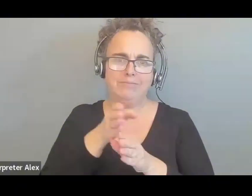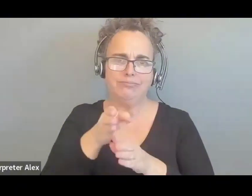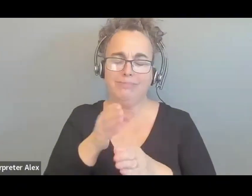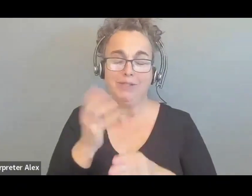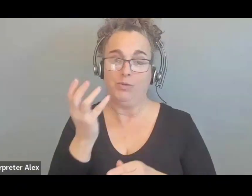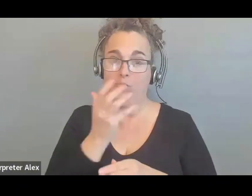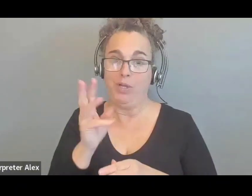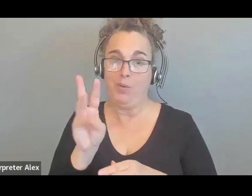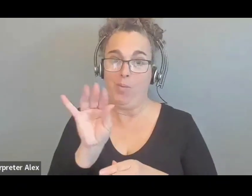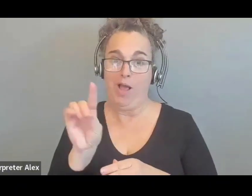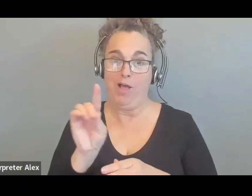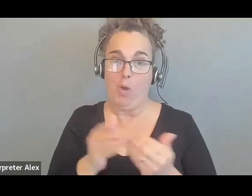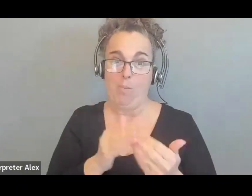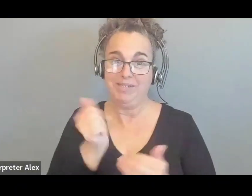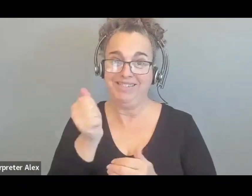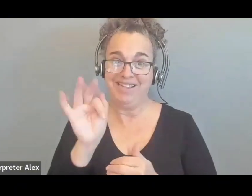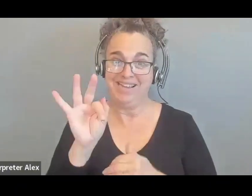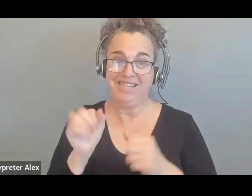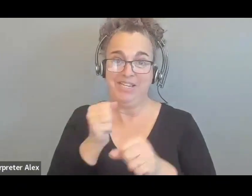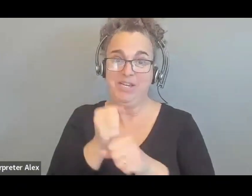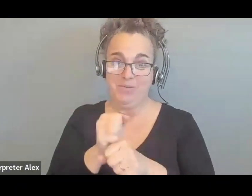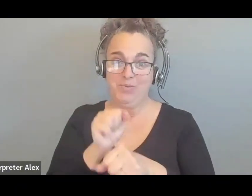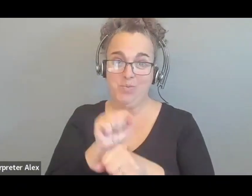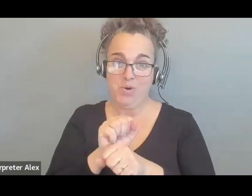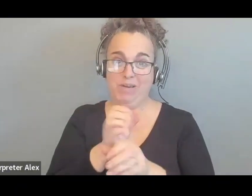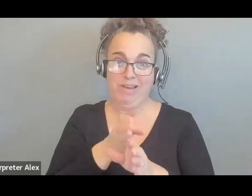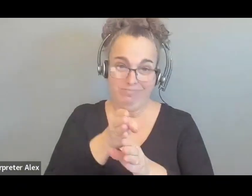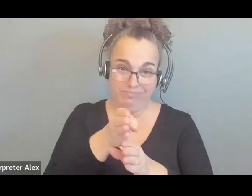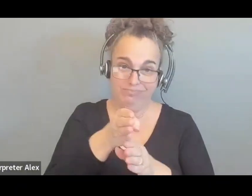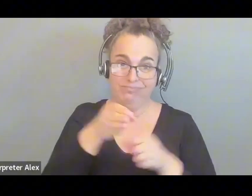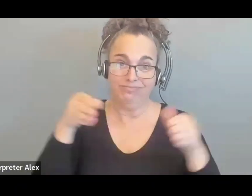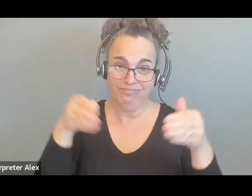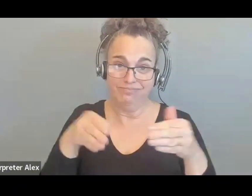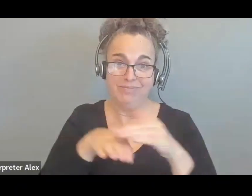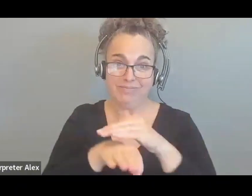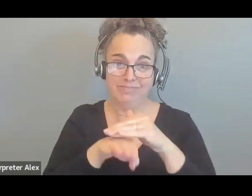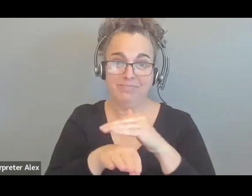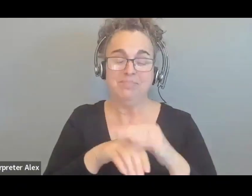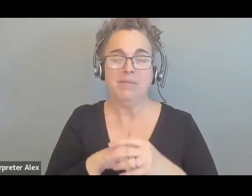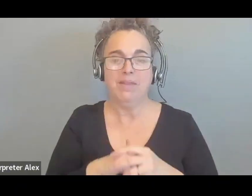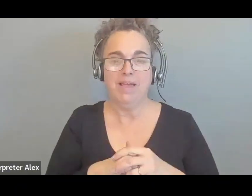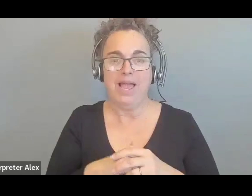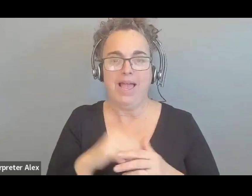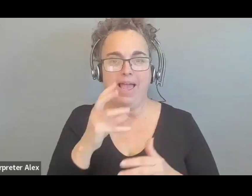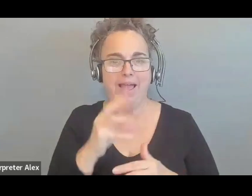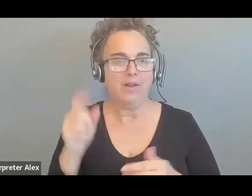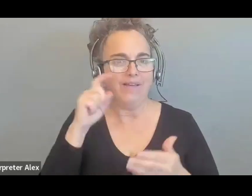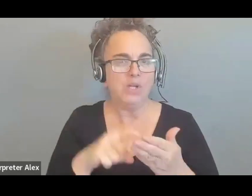almost about 19 years now, and I've noticed a lot more recently